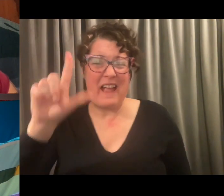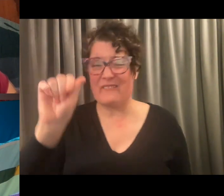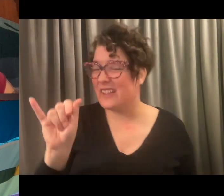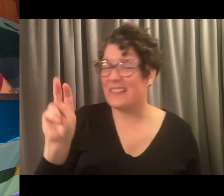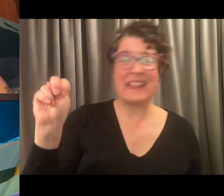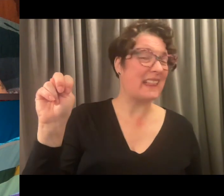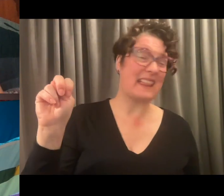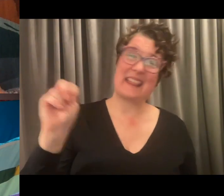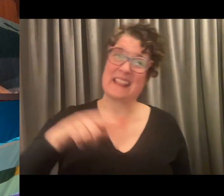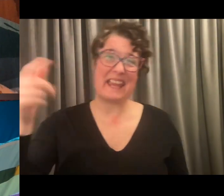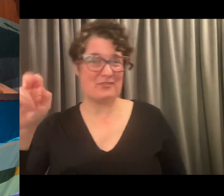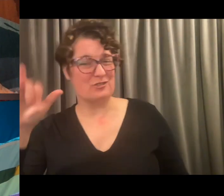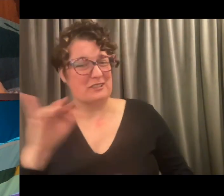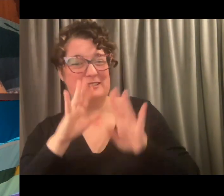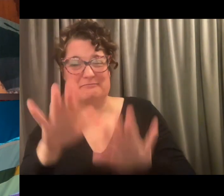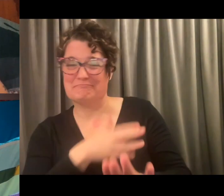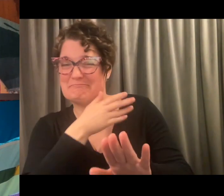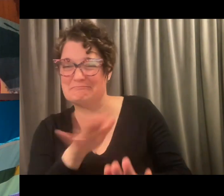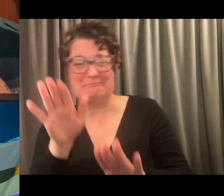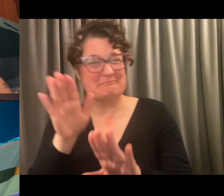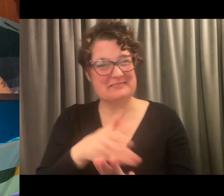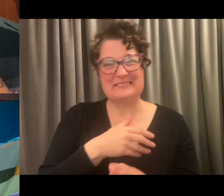Wave of trans revelation.